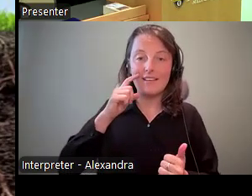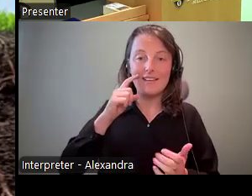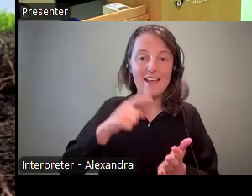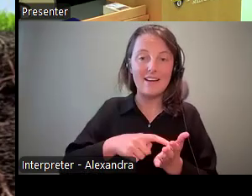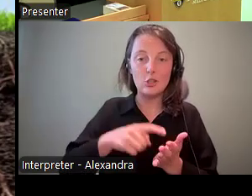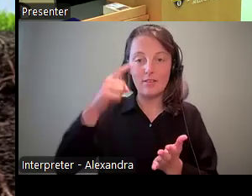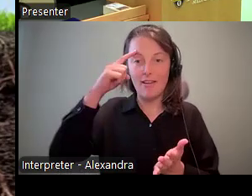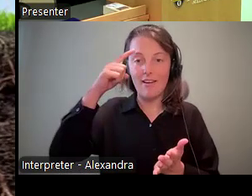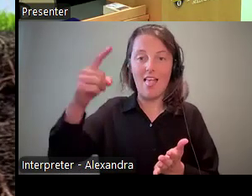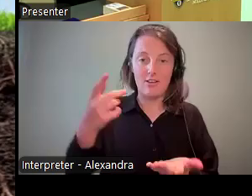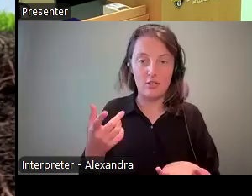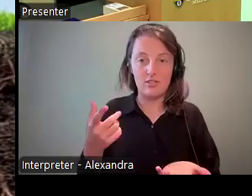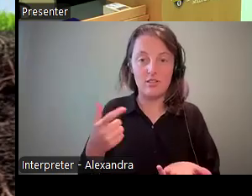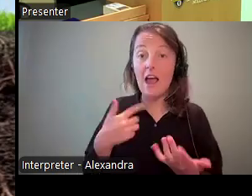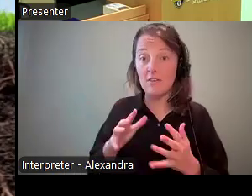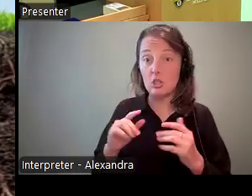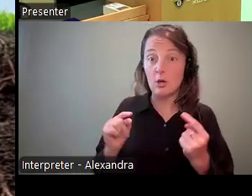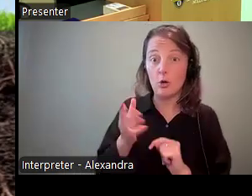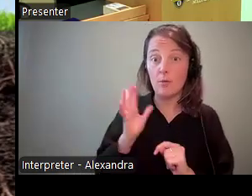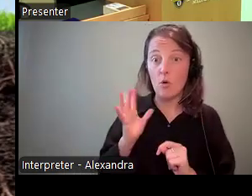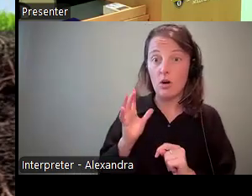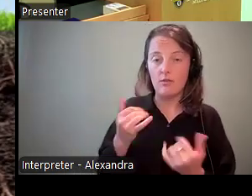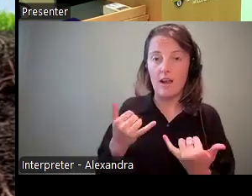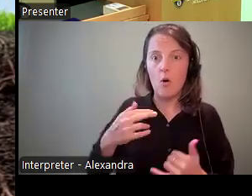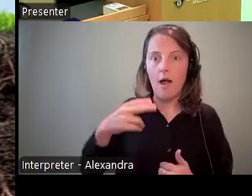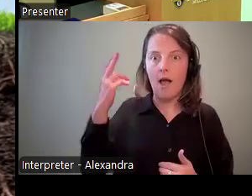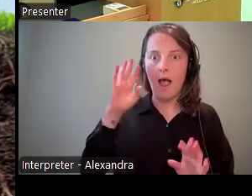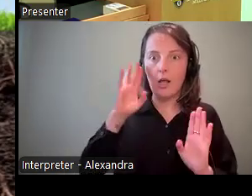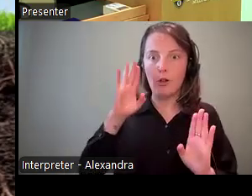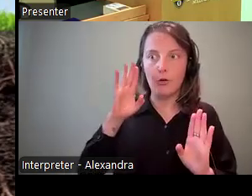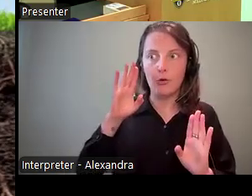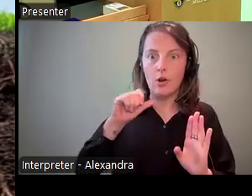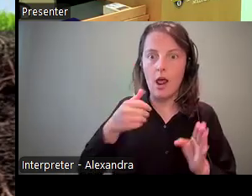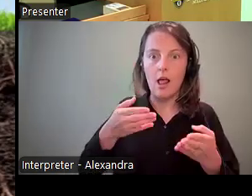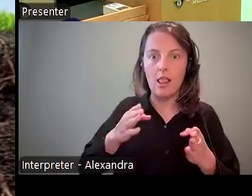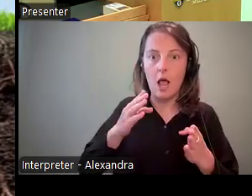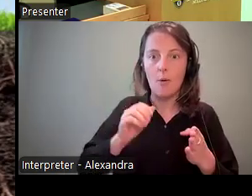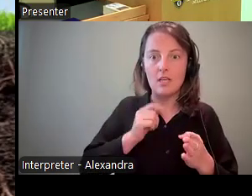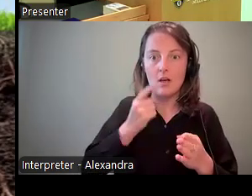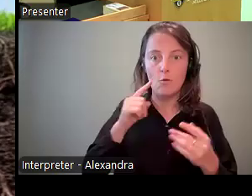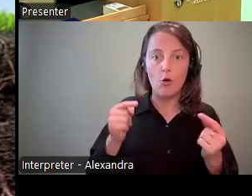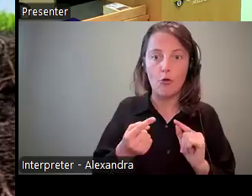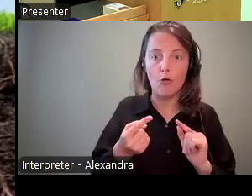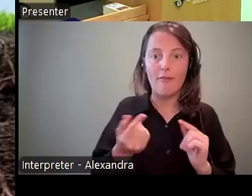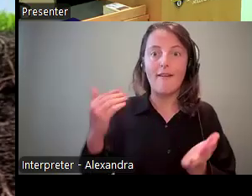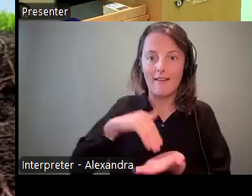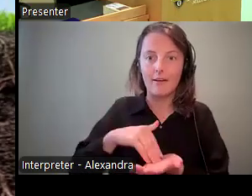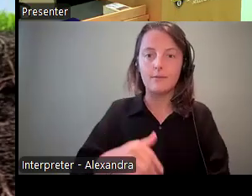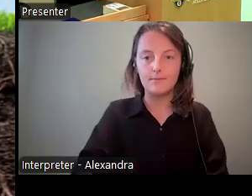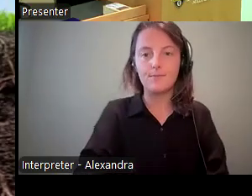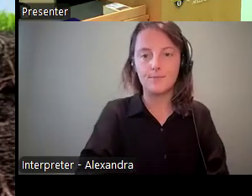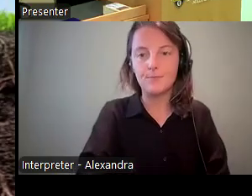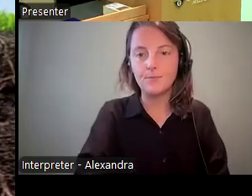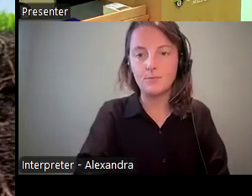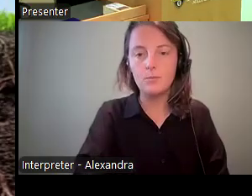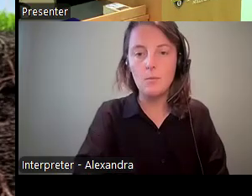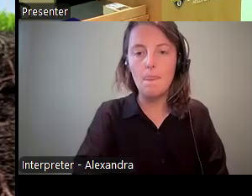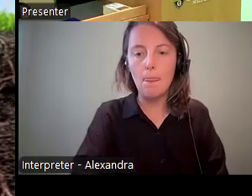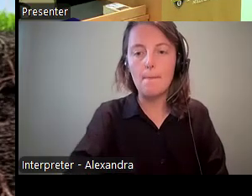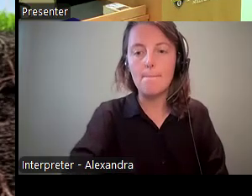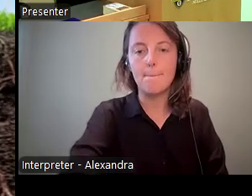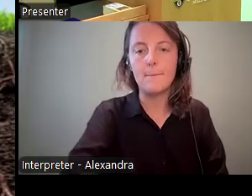alert so I don't allow myself to be hurt the same way again. Social pattern recognition.